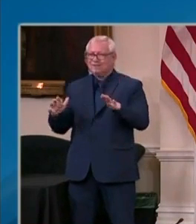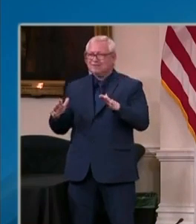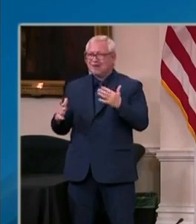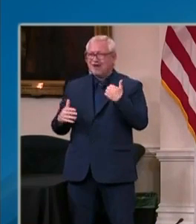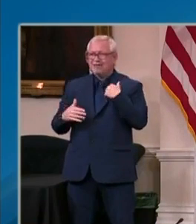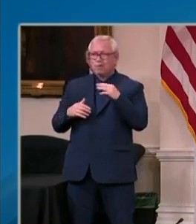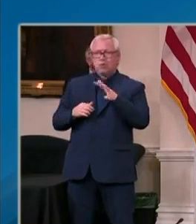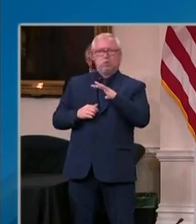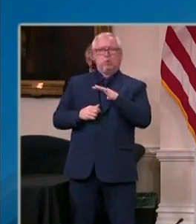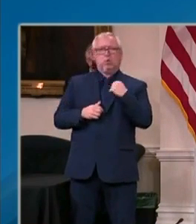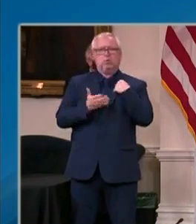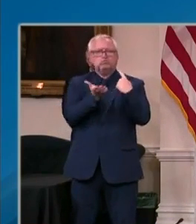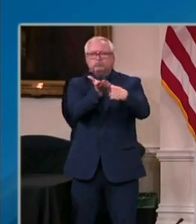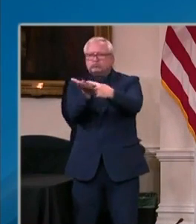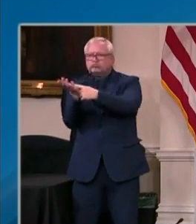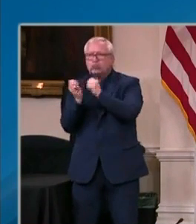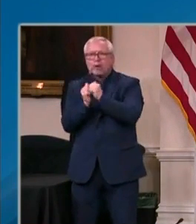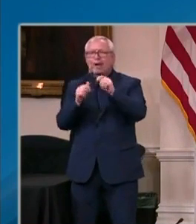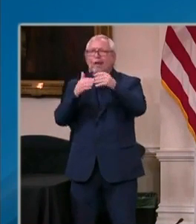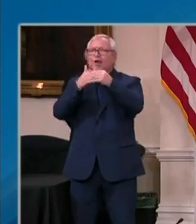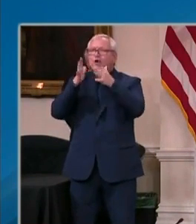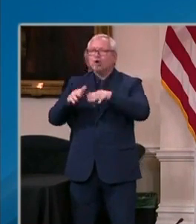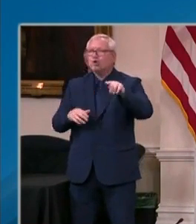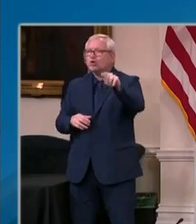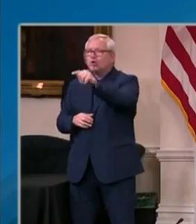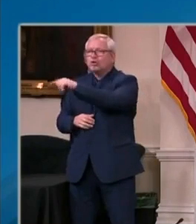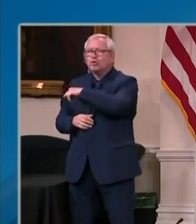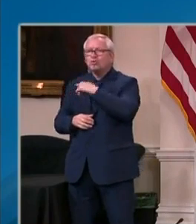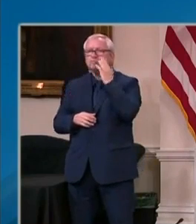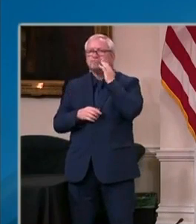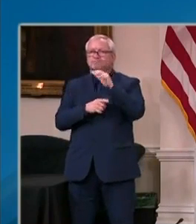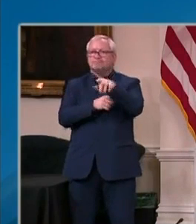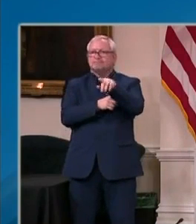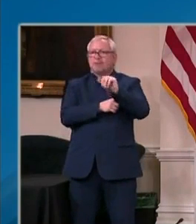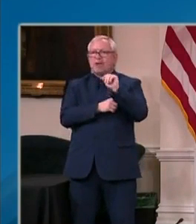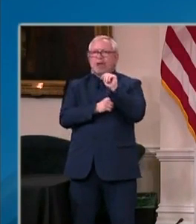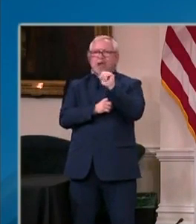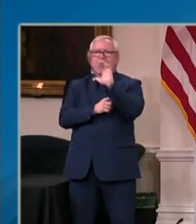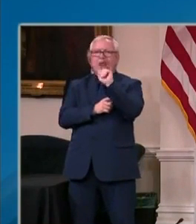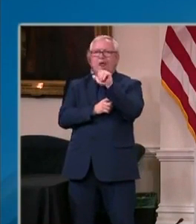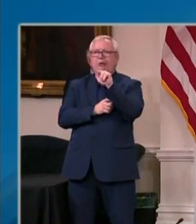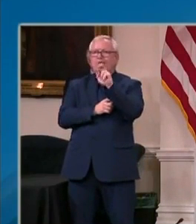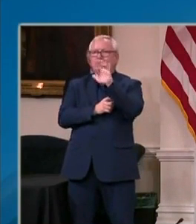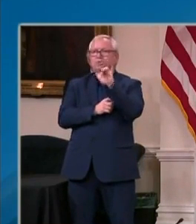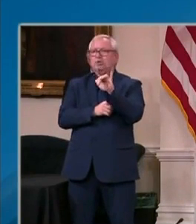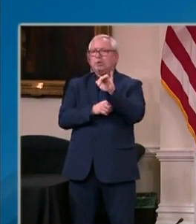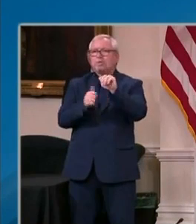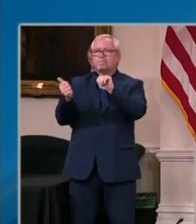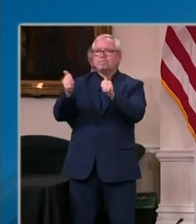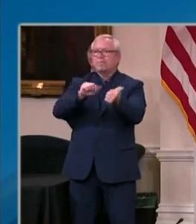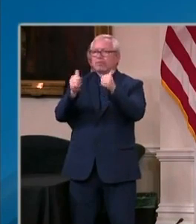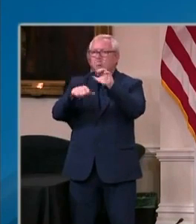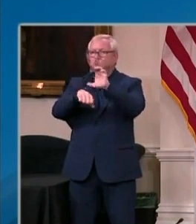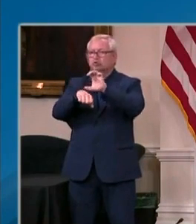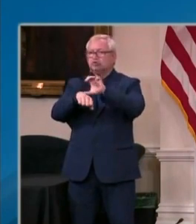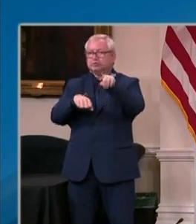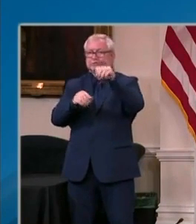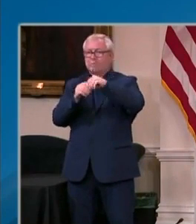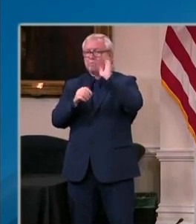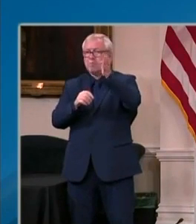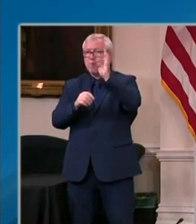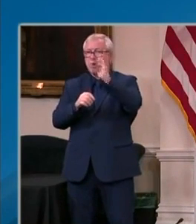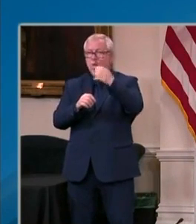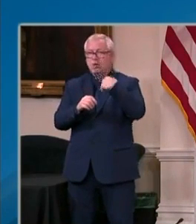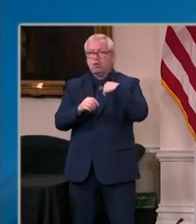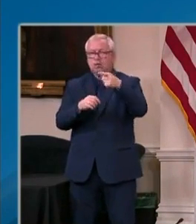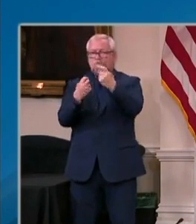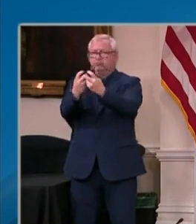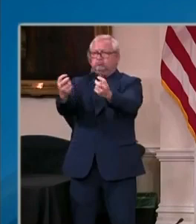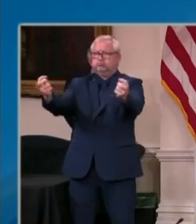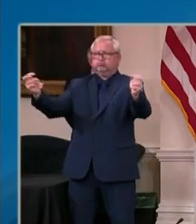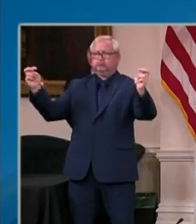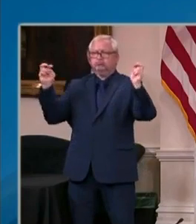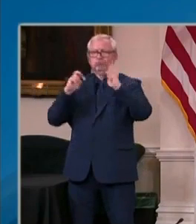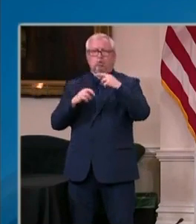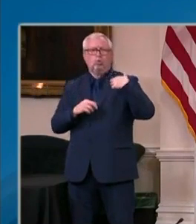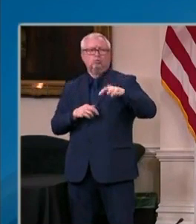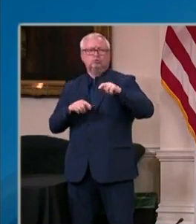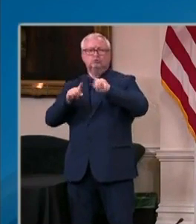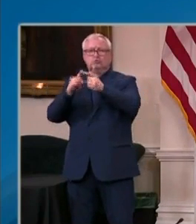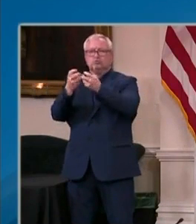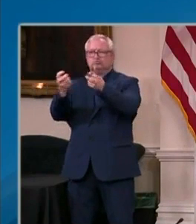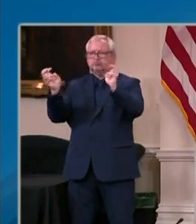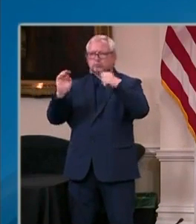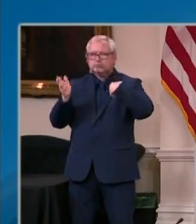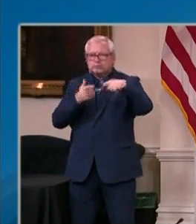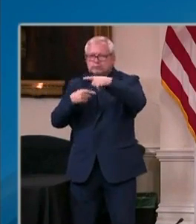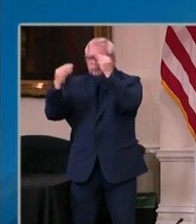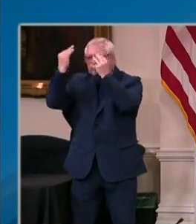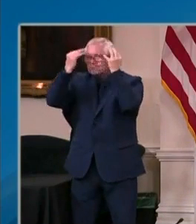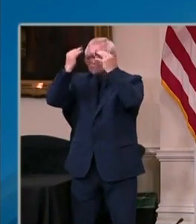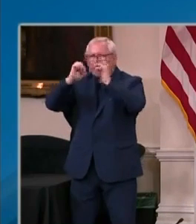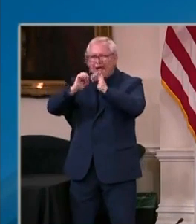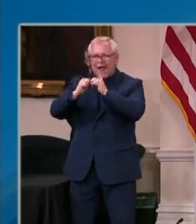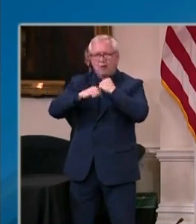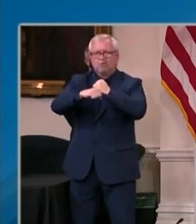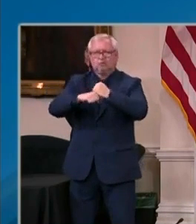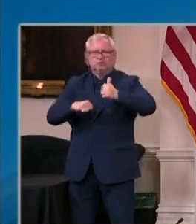IN FACT, EARLIER TODAY I HAD THE PRIVILEGE OF SPEAKING WITH LEADERS AND PARISHIONERS AT THE CAVALRY BAPTIST CHURCH IN BALTIMORE WHO ARE THINKING THROUGH THE IMPACT OF THIS VIRUS